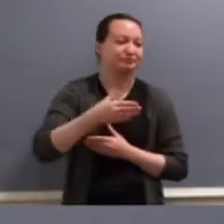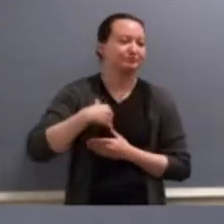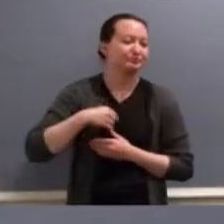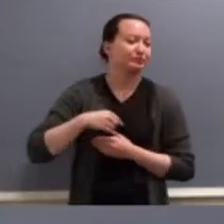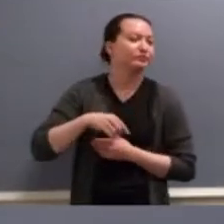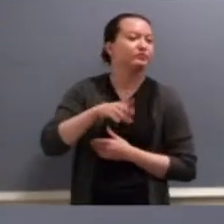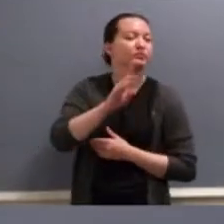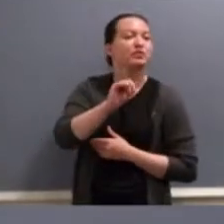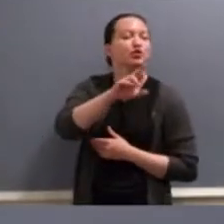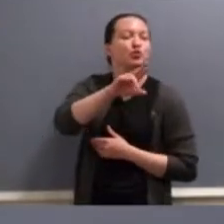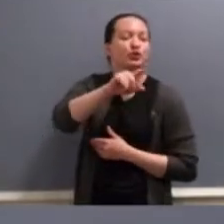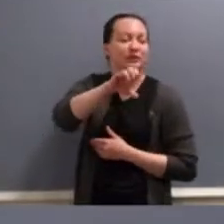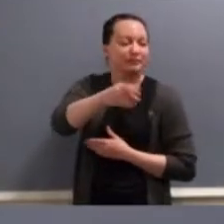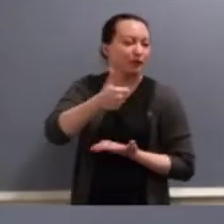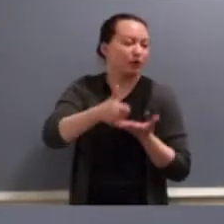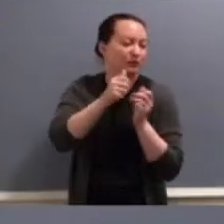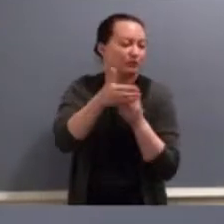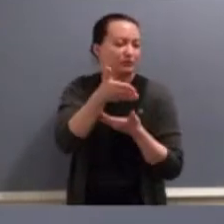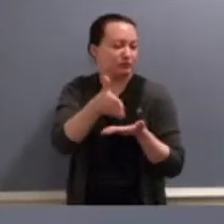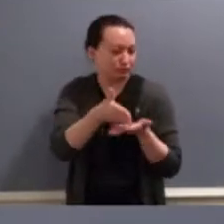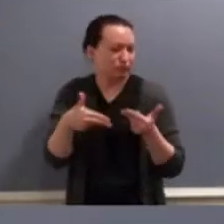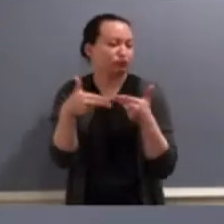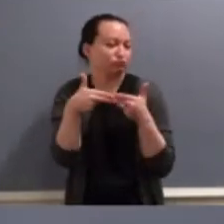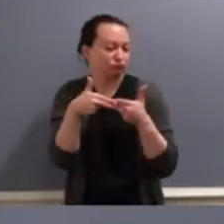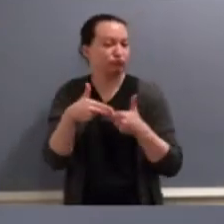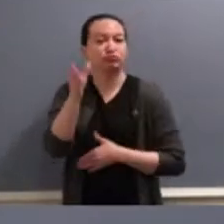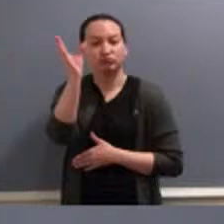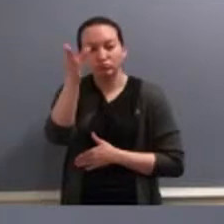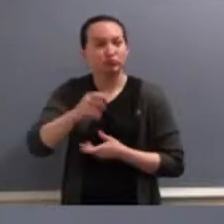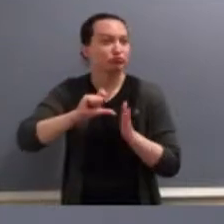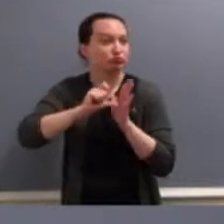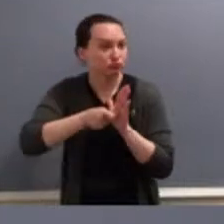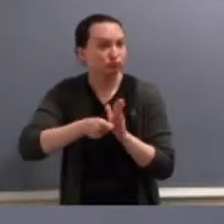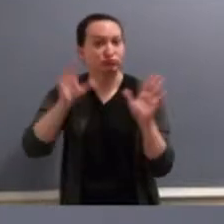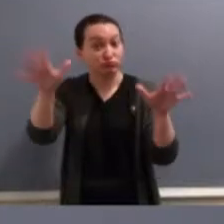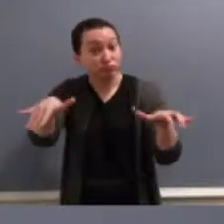the presentation but I do just want to emphasize to the to the public who may be watching at home